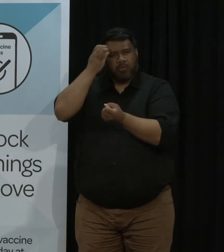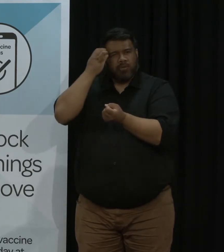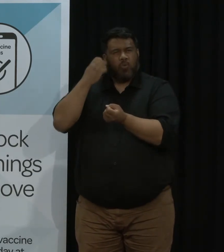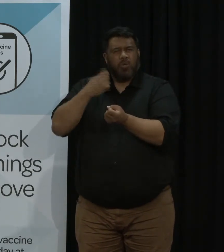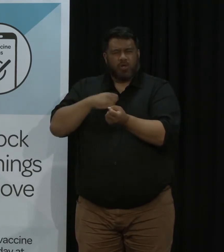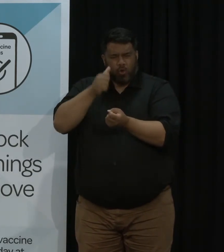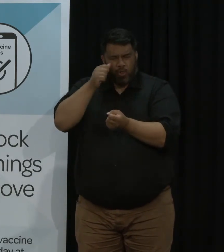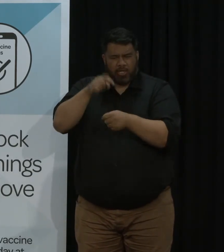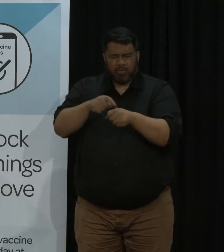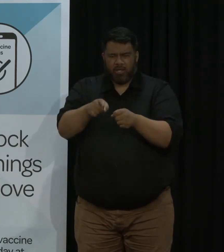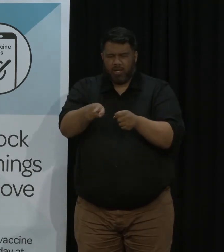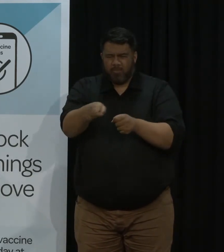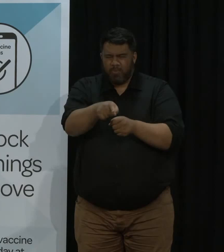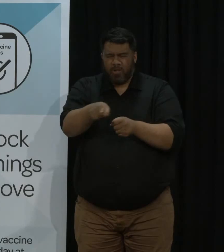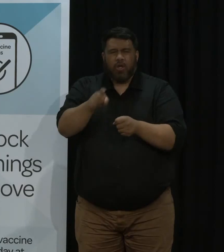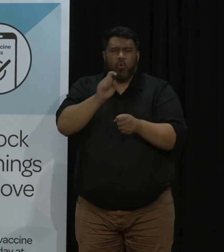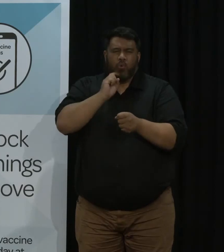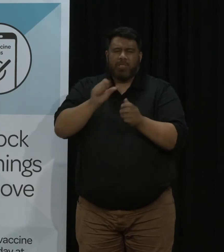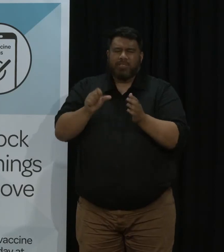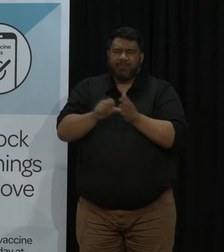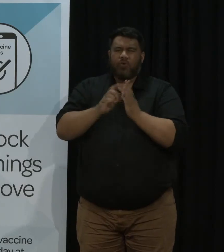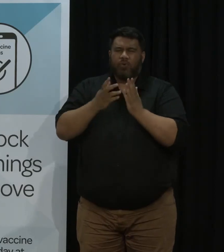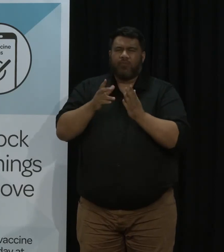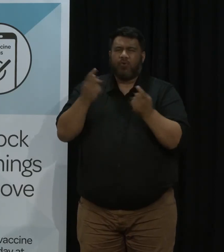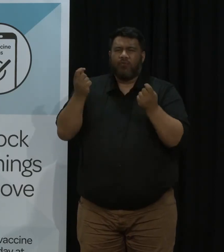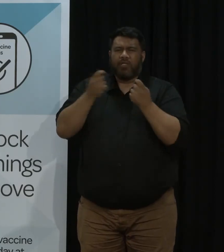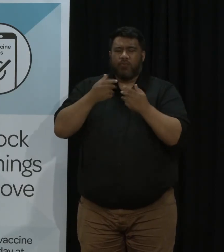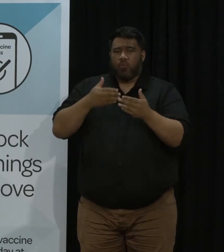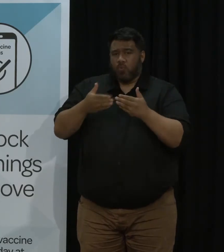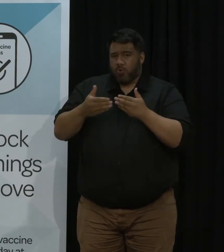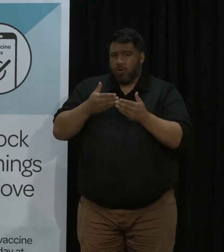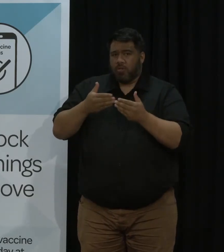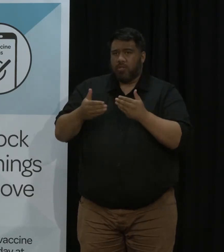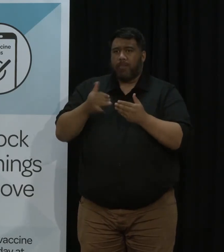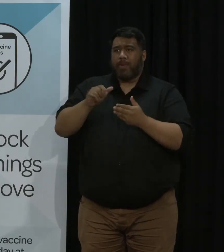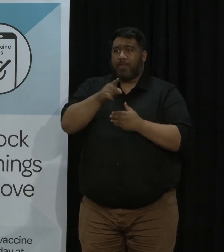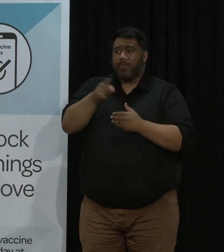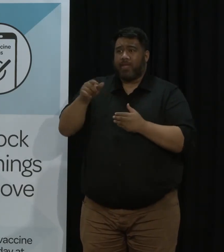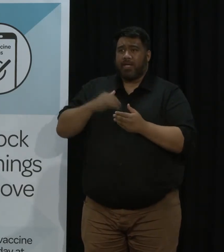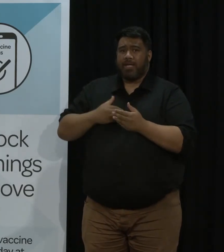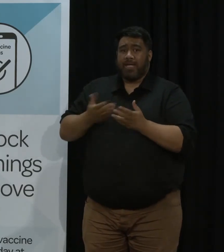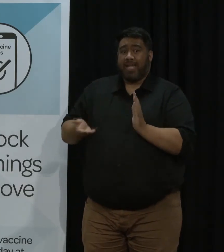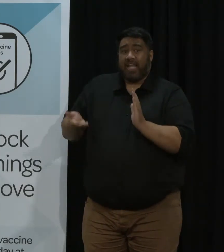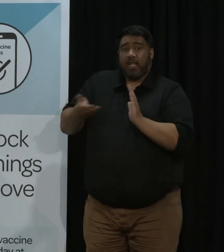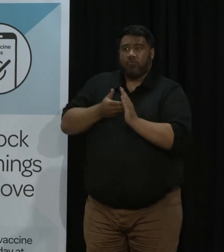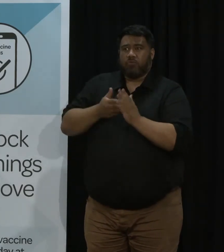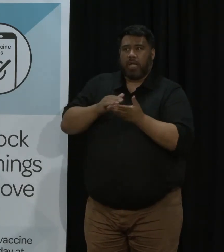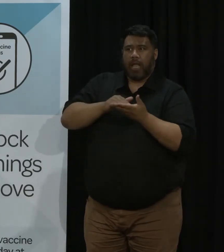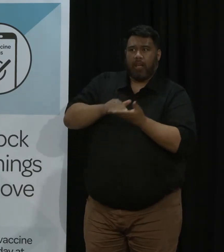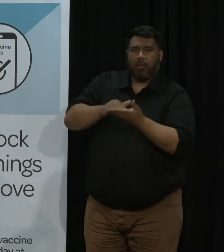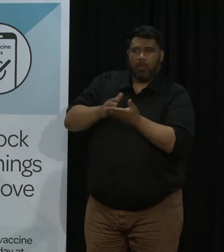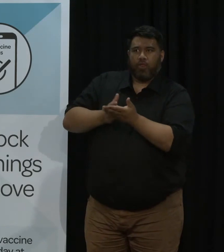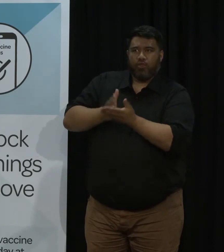of the reasons that we did put in place a transition support regime knowing that this period